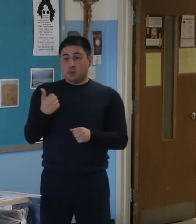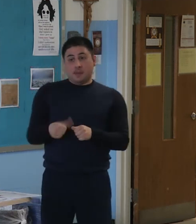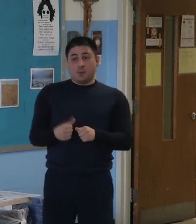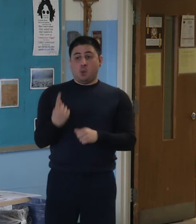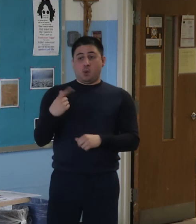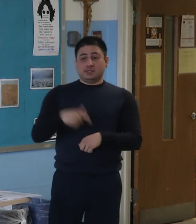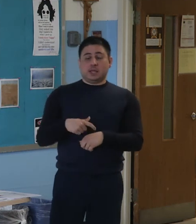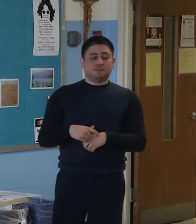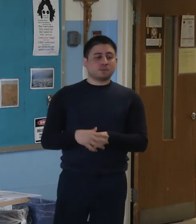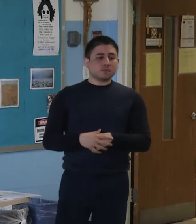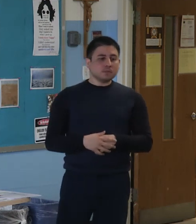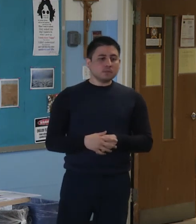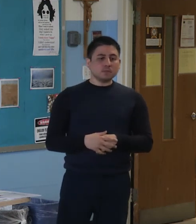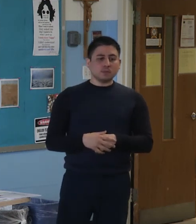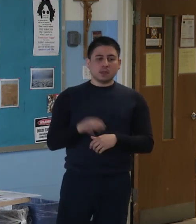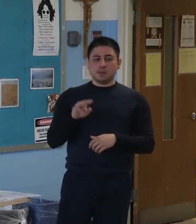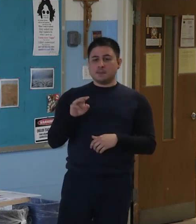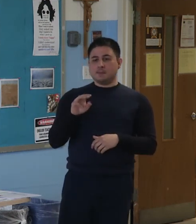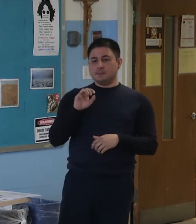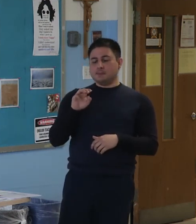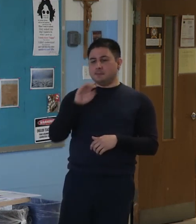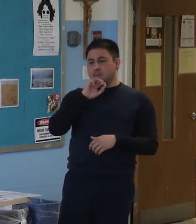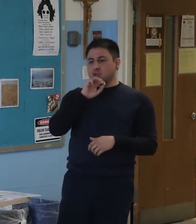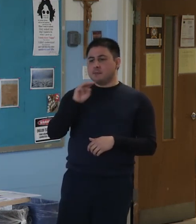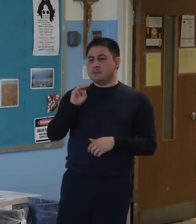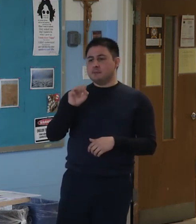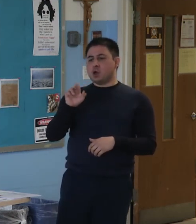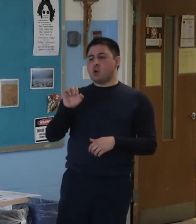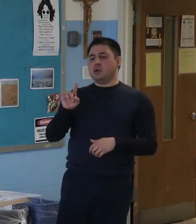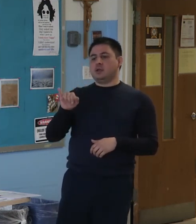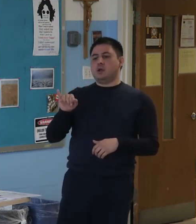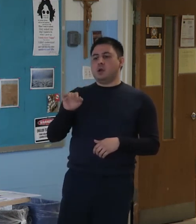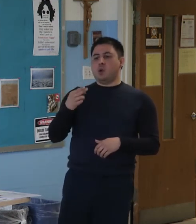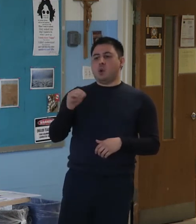point, the Misericordia homes, there were a large number, they had a hospital